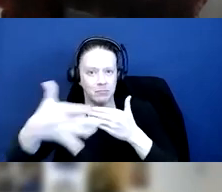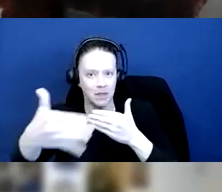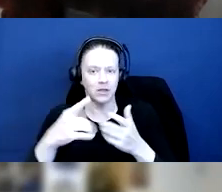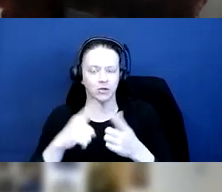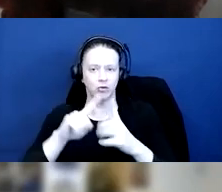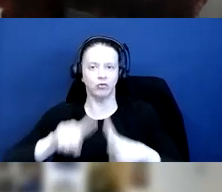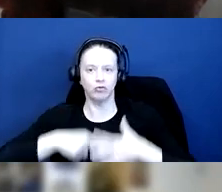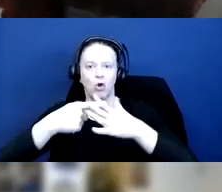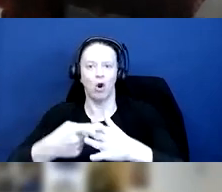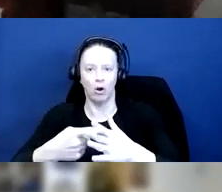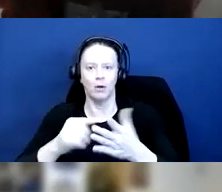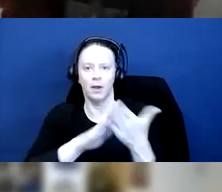to get that legislation implemented.